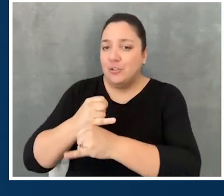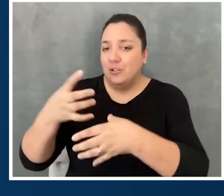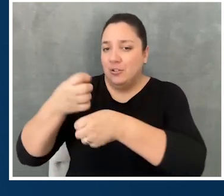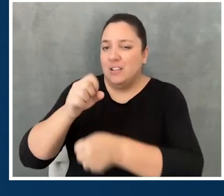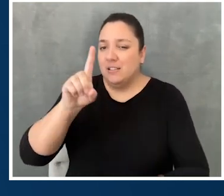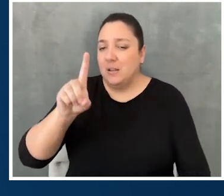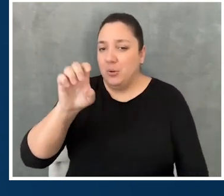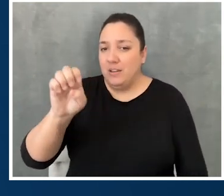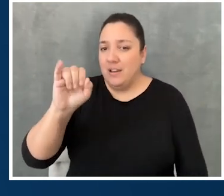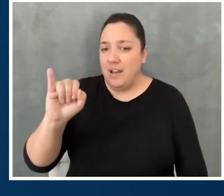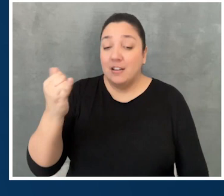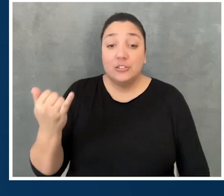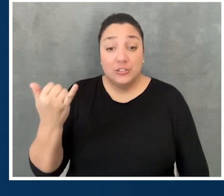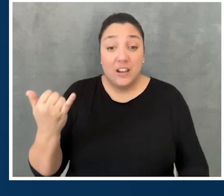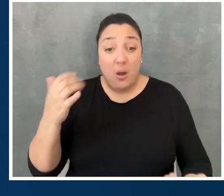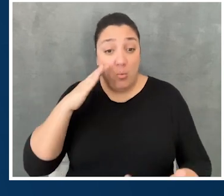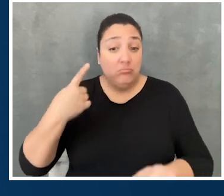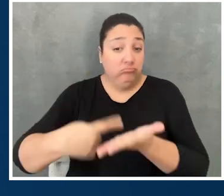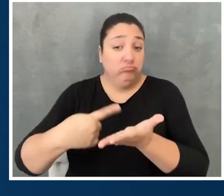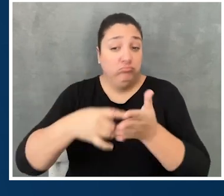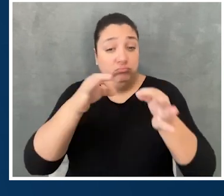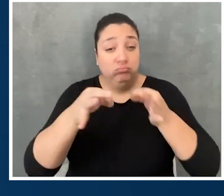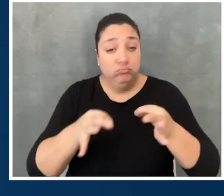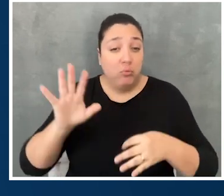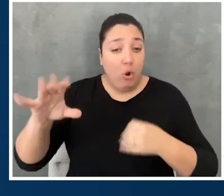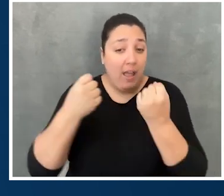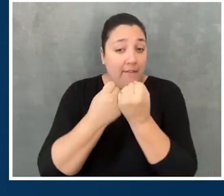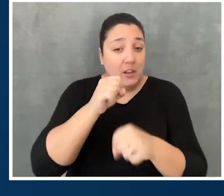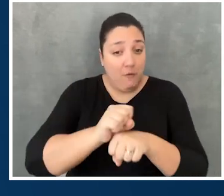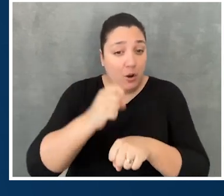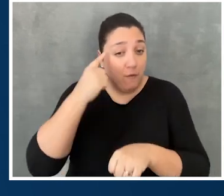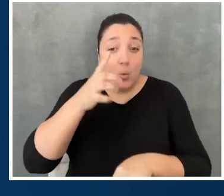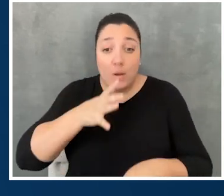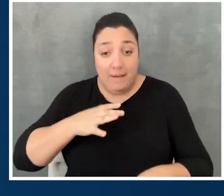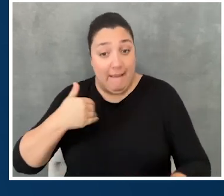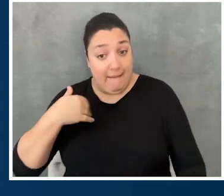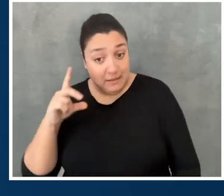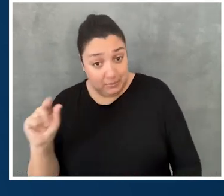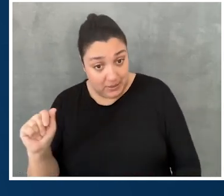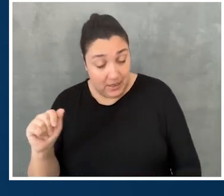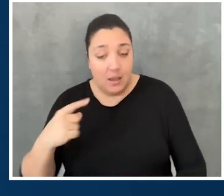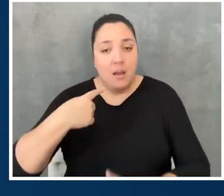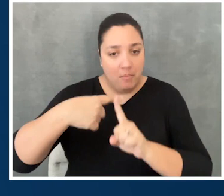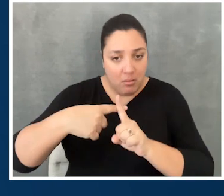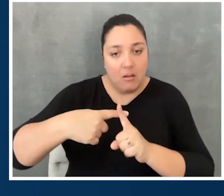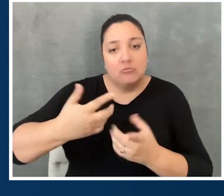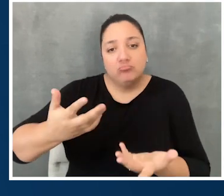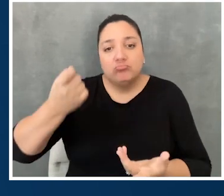She's here to discuss her advocacy work for the rights of women with disabilities and the intersectionality of feminism and disability,